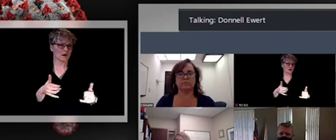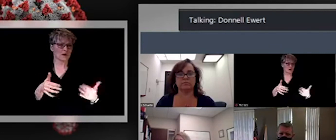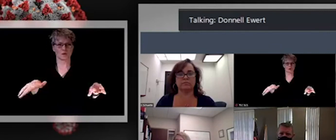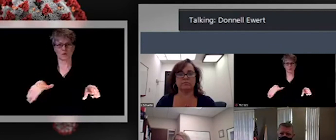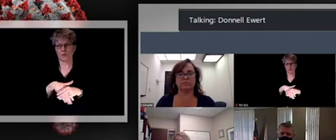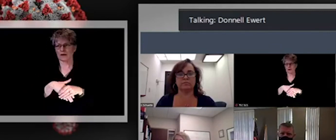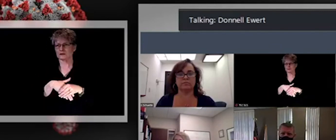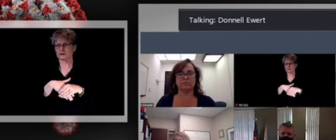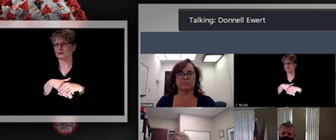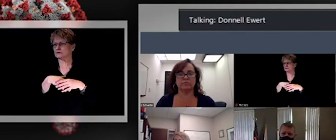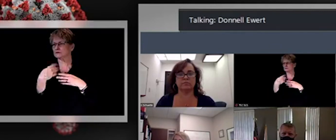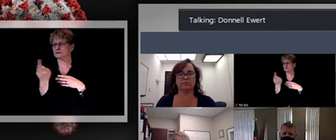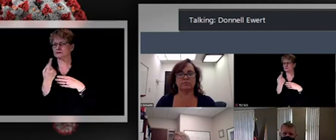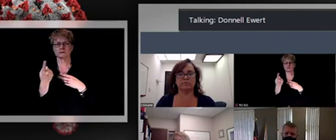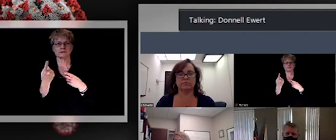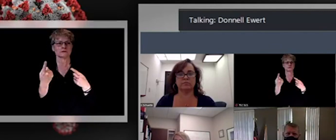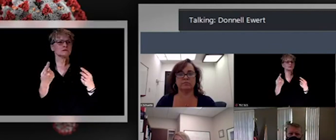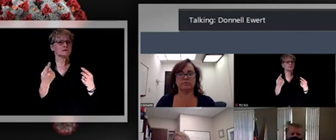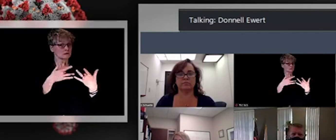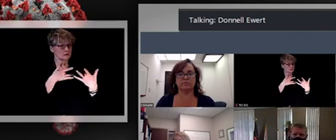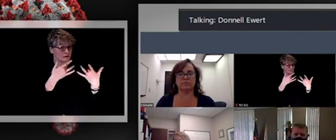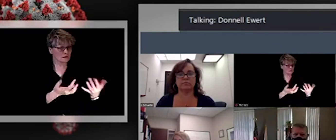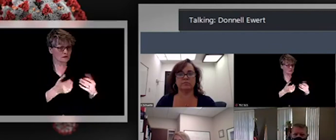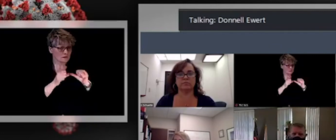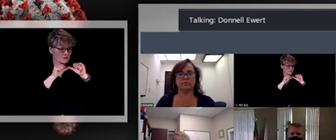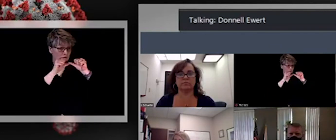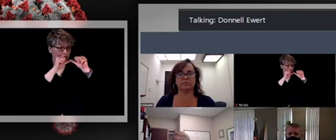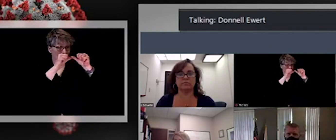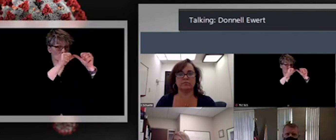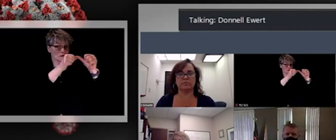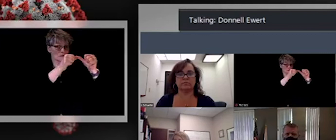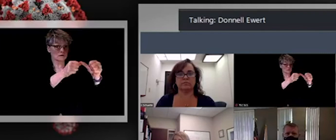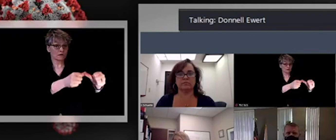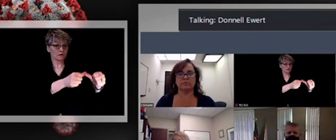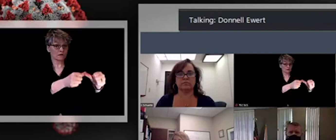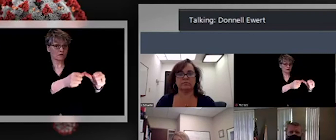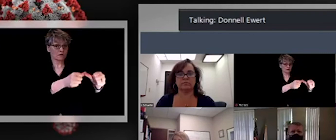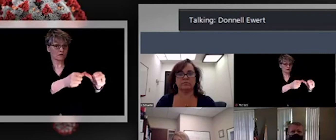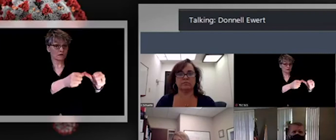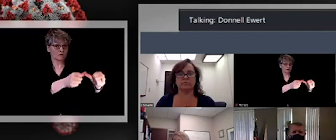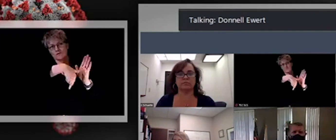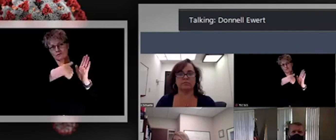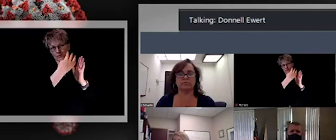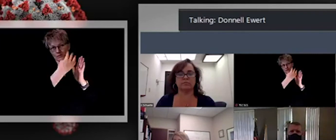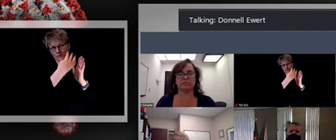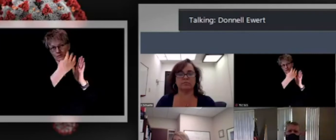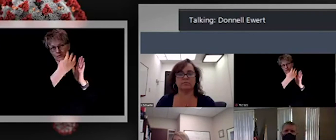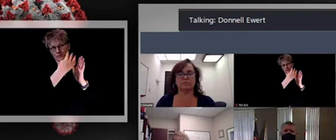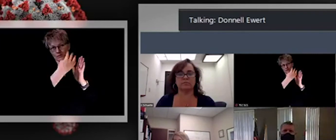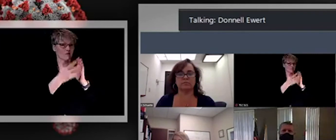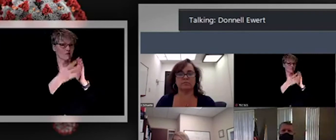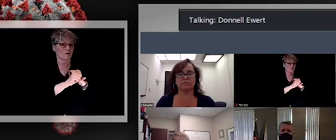generally those go for three, four hours, maybe longer. You’ve got a lot of moving